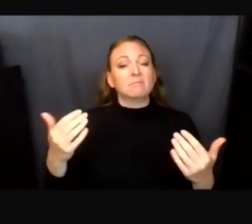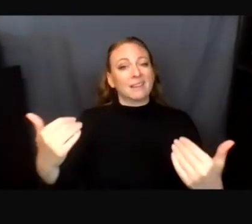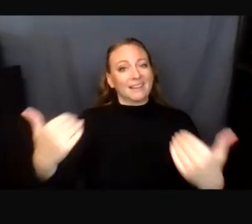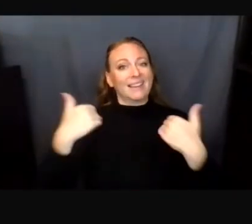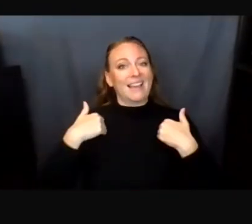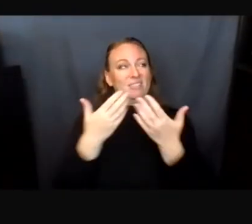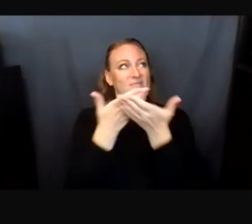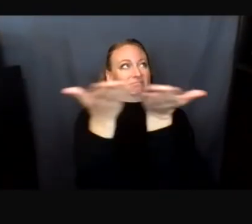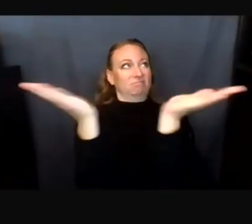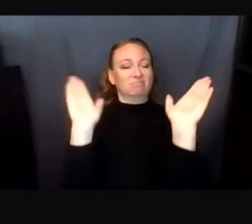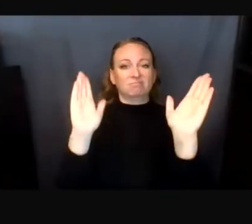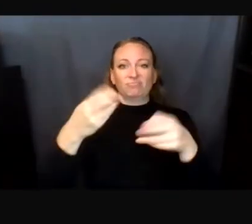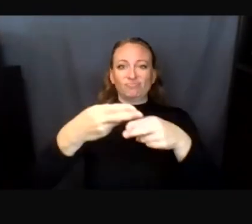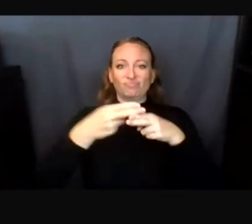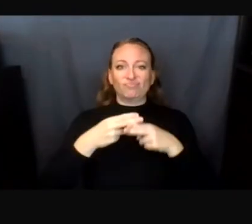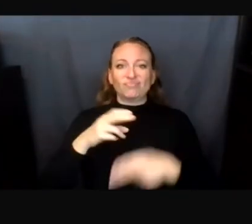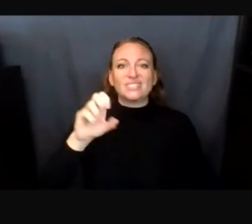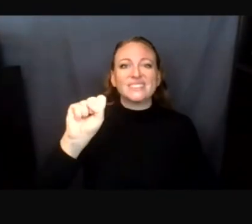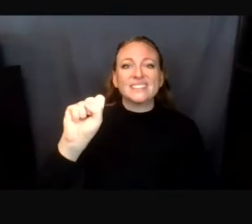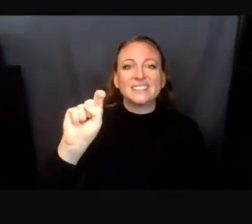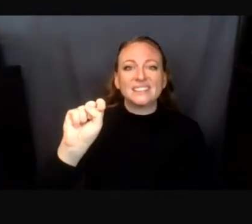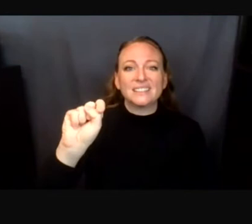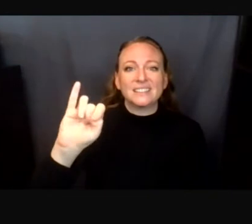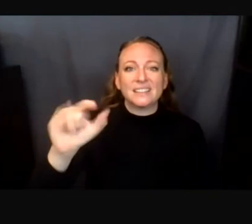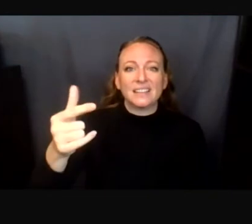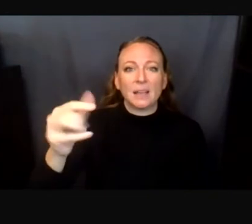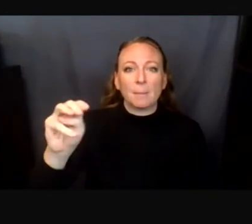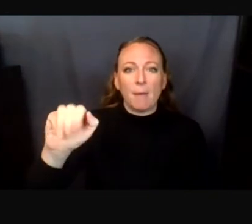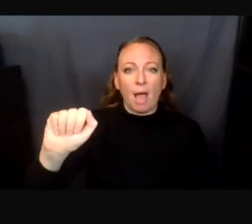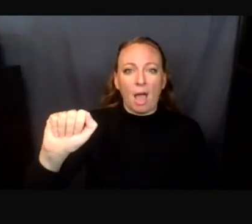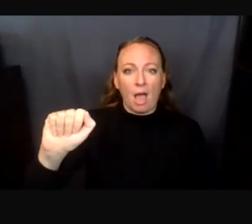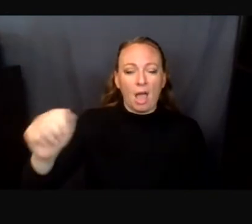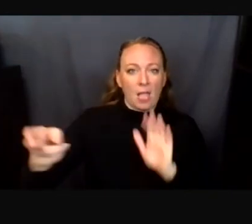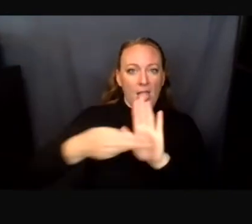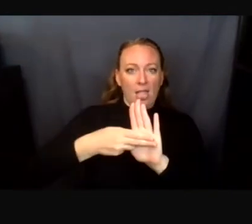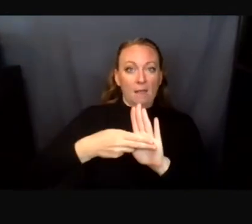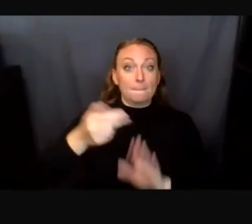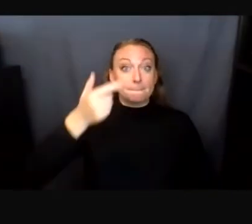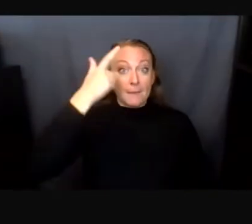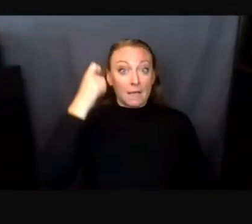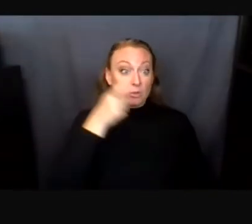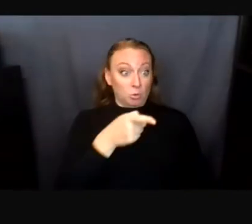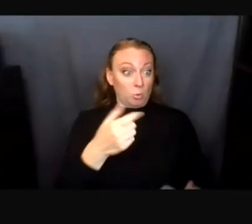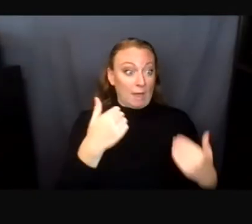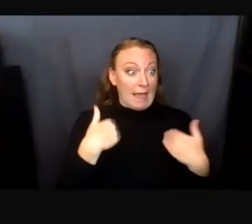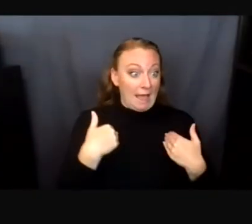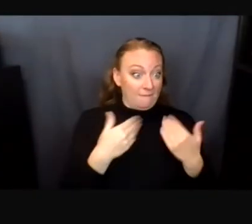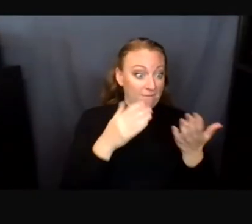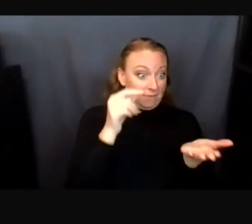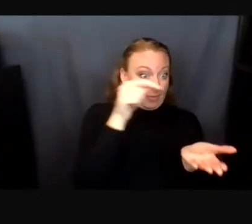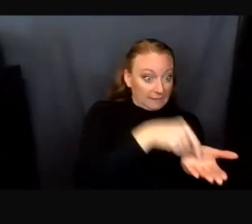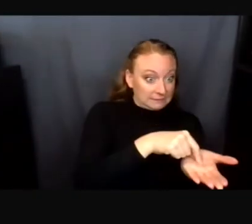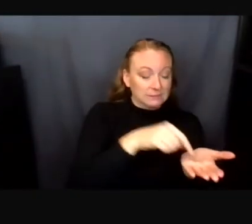People immediately assume because of X, you are Y. And so those of us in the disability community,